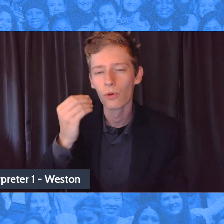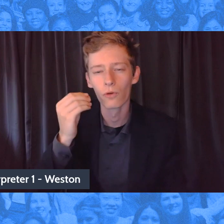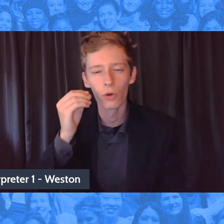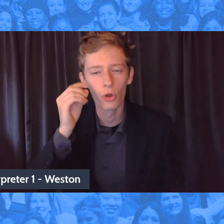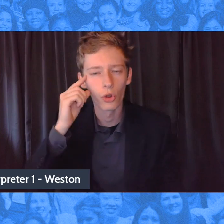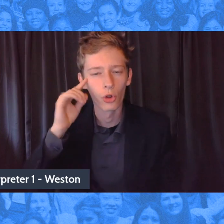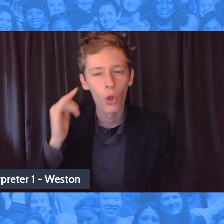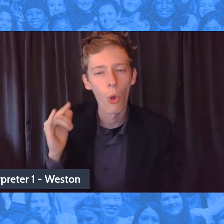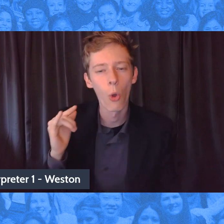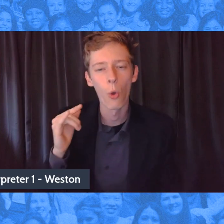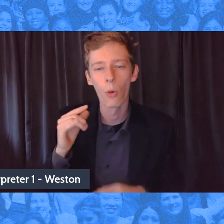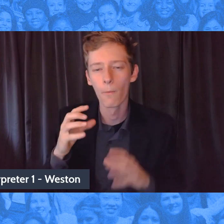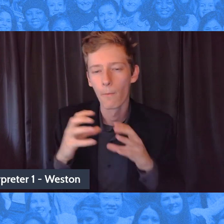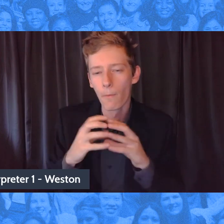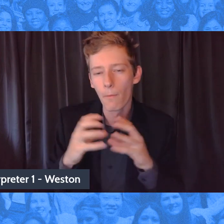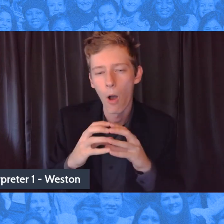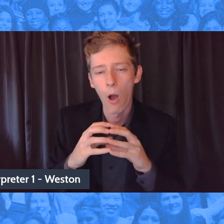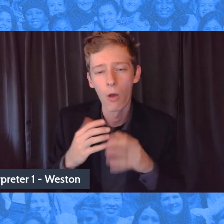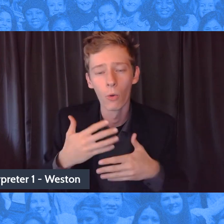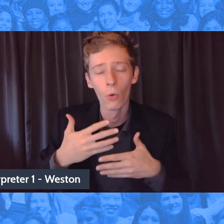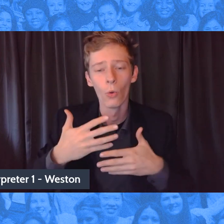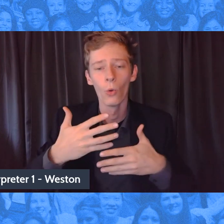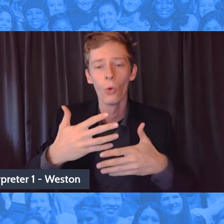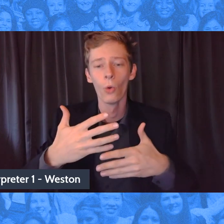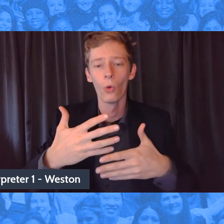and down your body as you breathe.